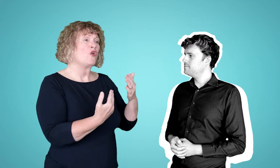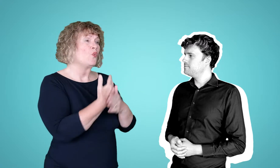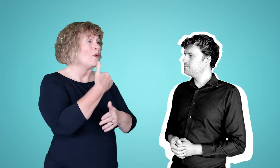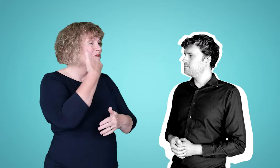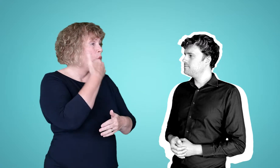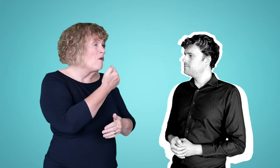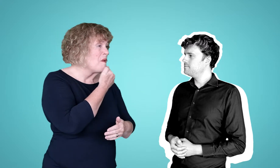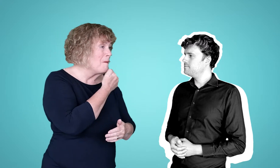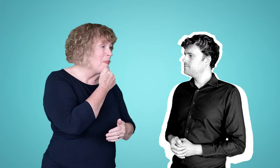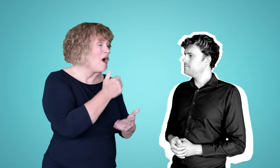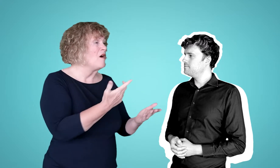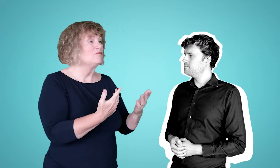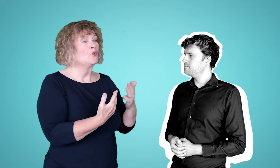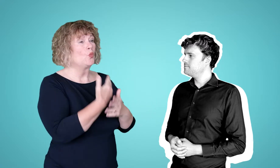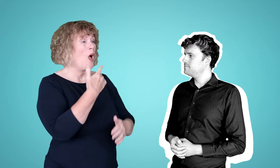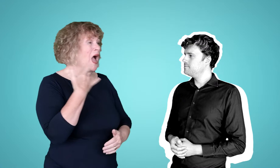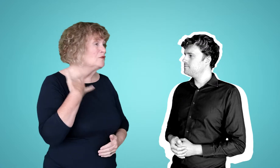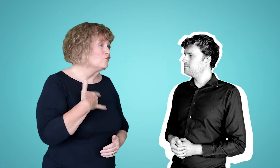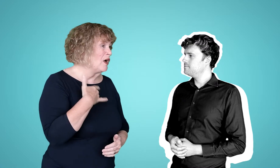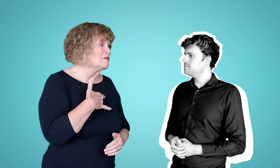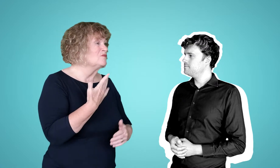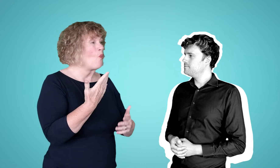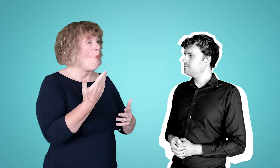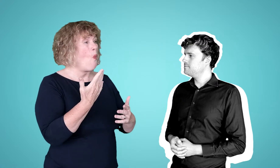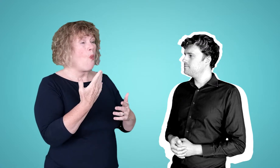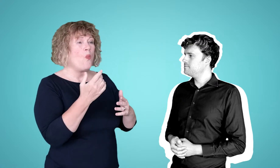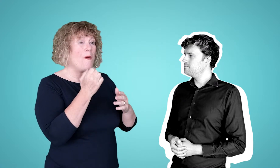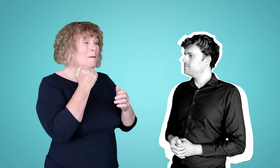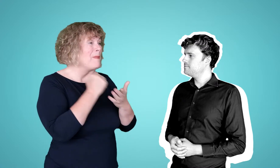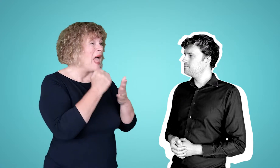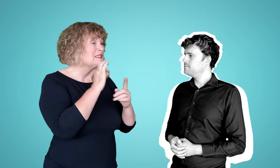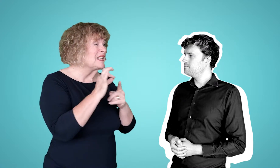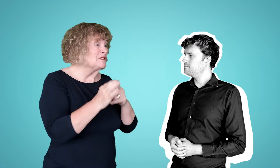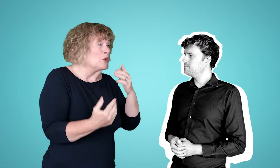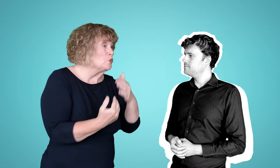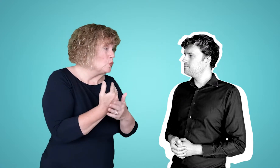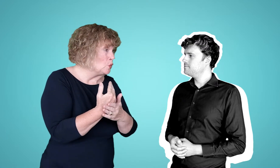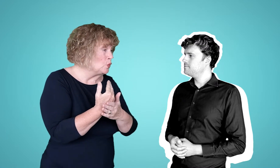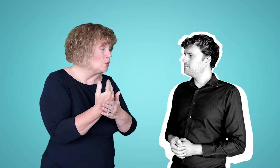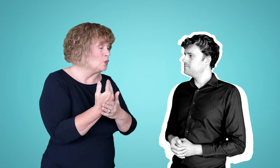You have a new phone number, address or bank details.